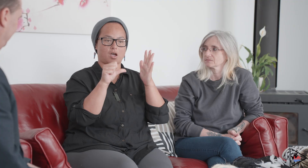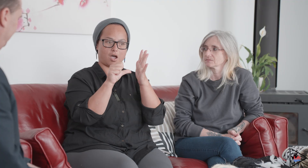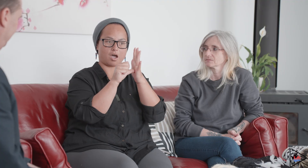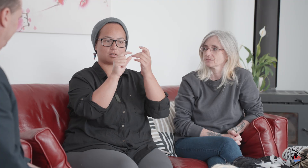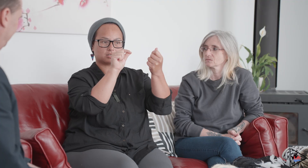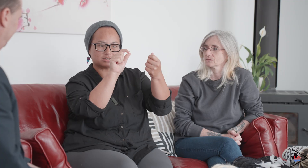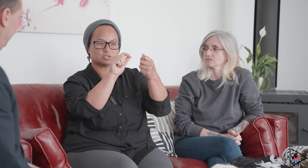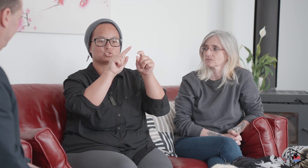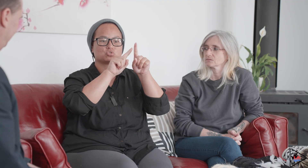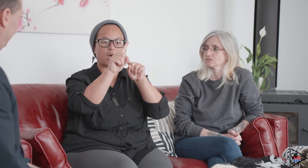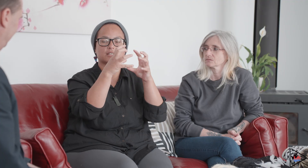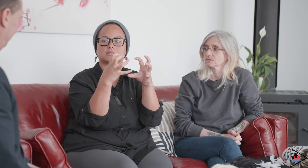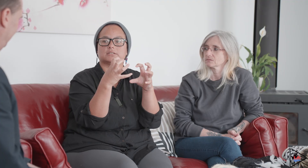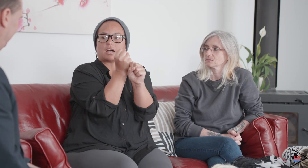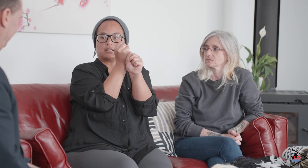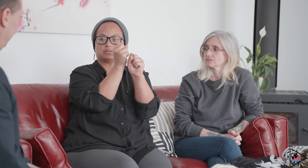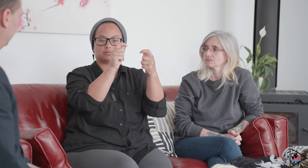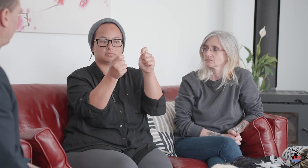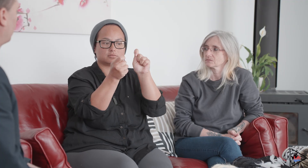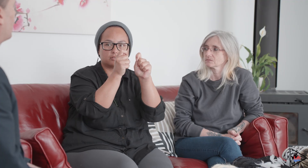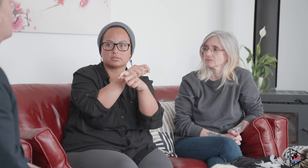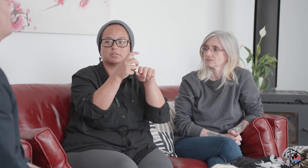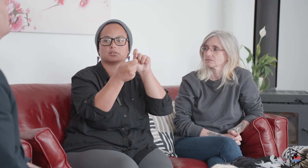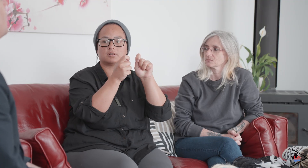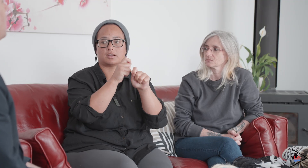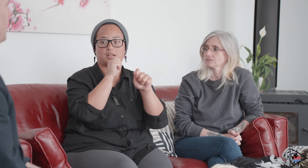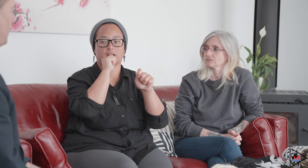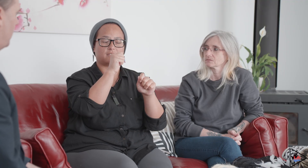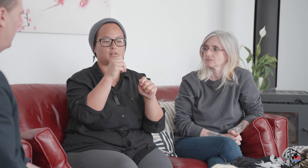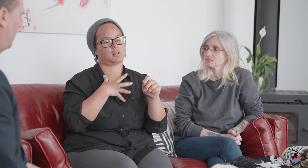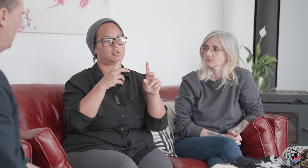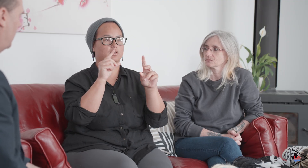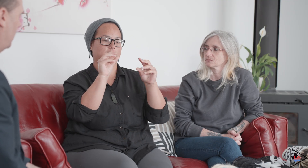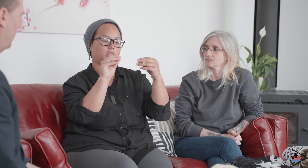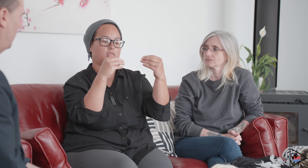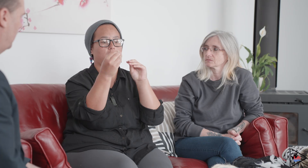you know, you've just really got to make sure that each time you twist the threads together that